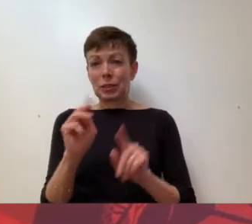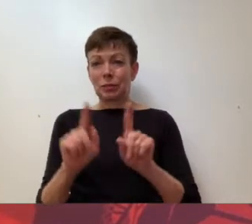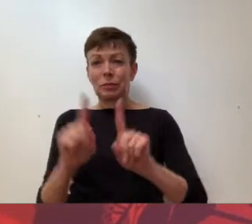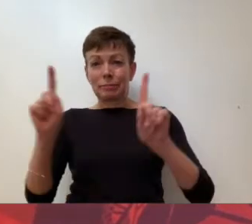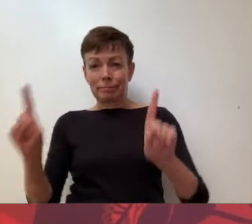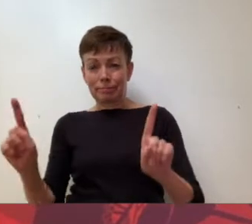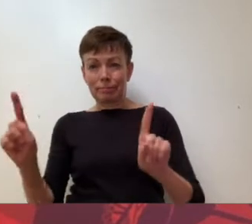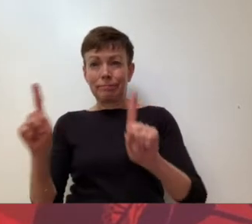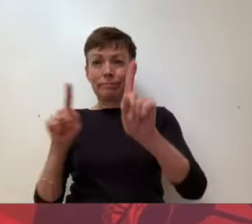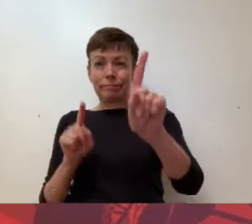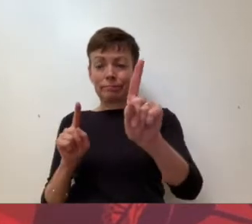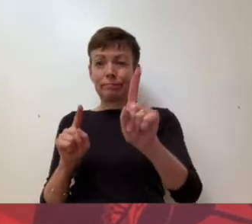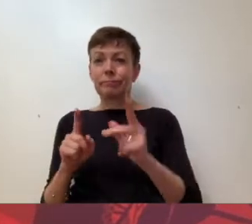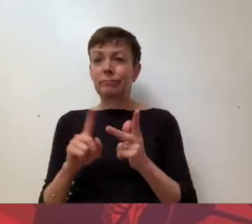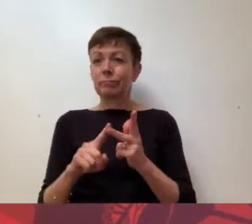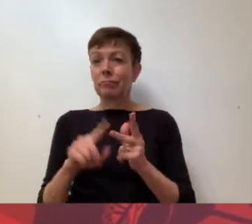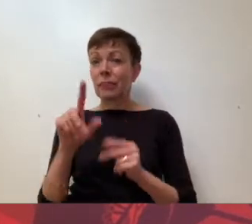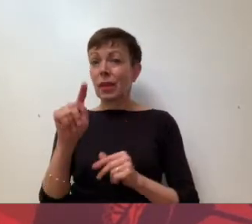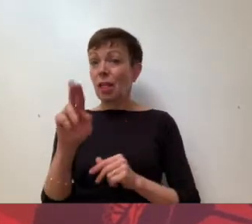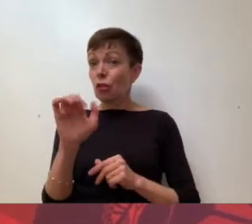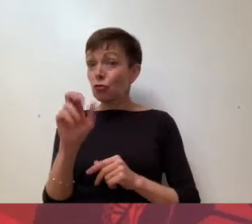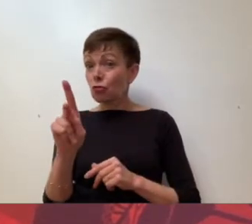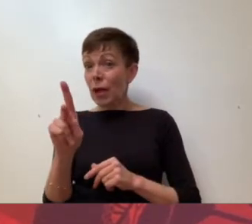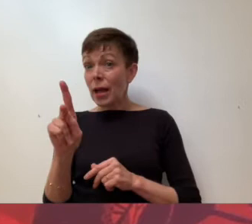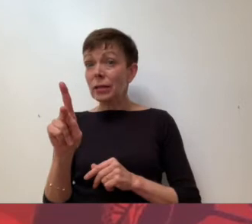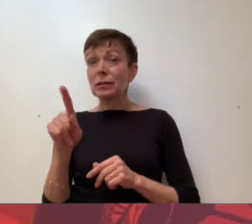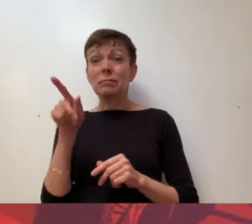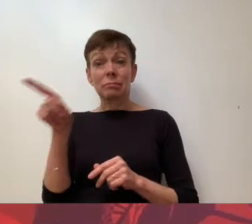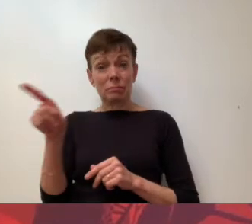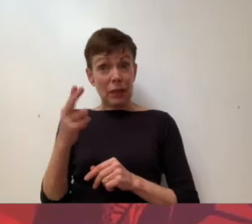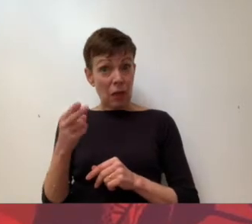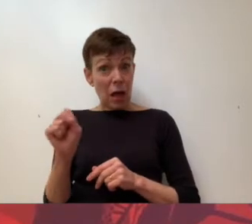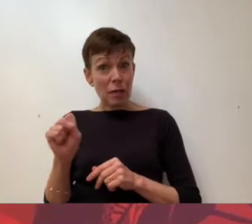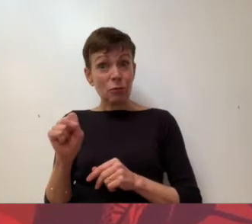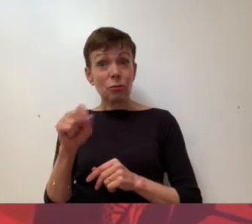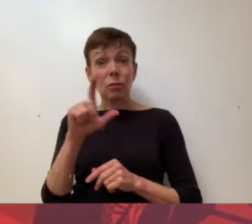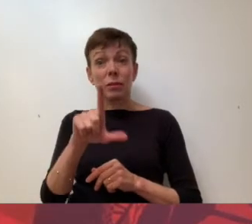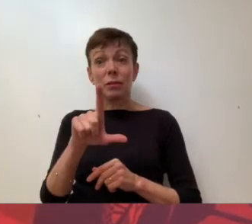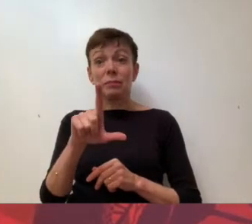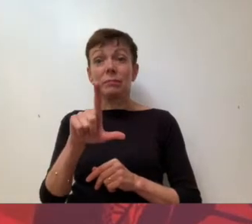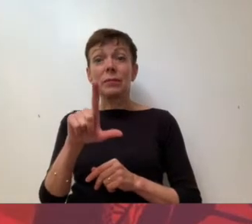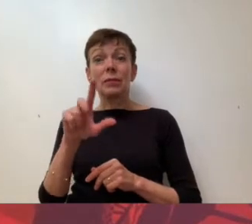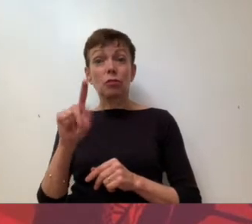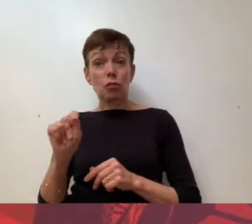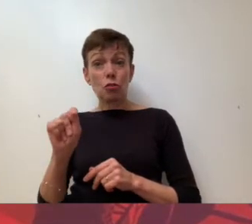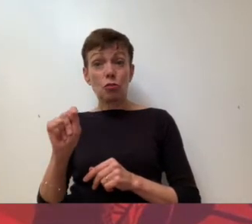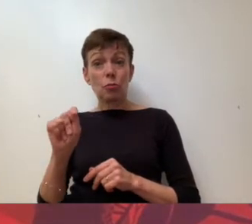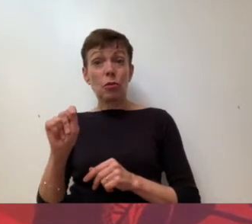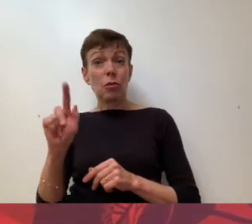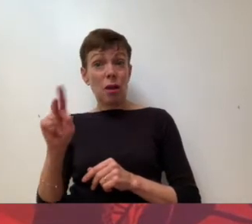and requirements to maintain physical distancing. The track near Lindsay Thurber High School